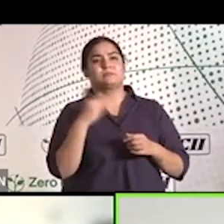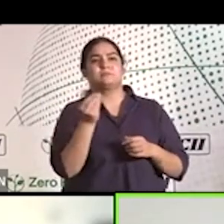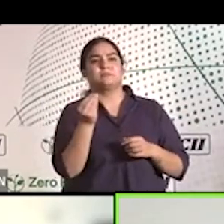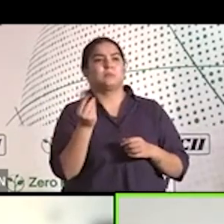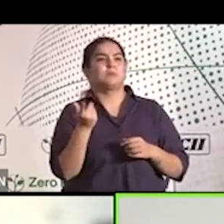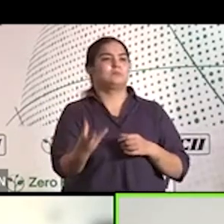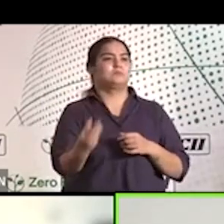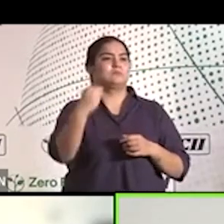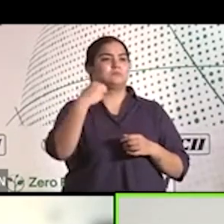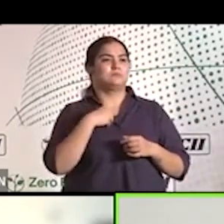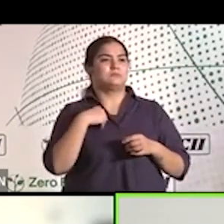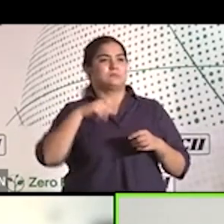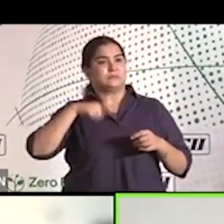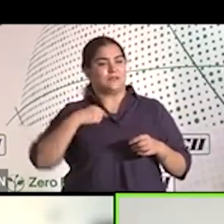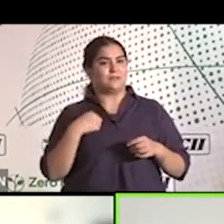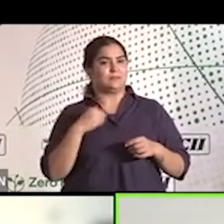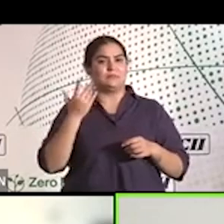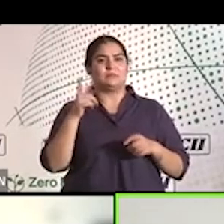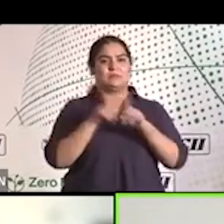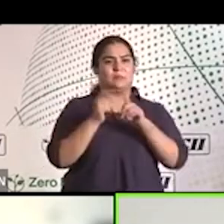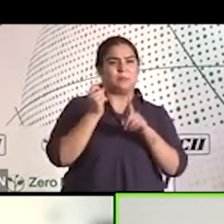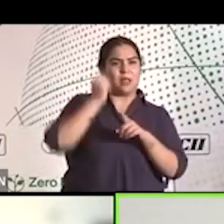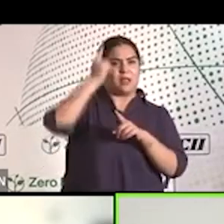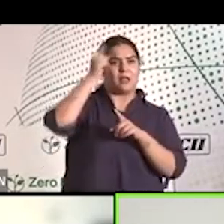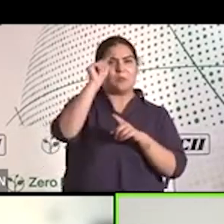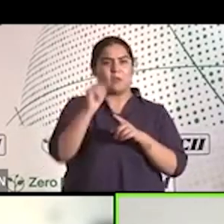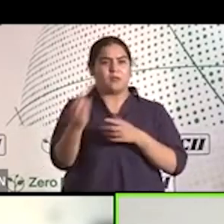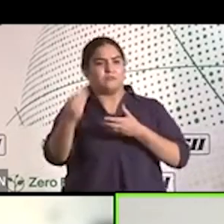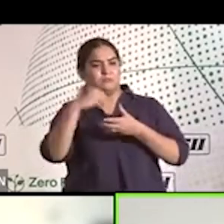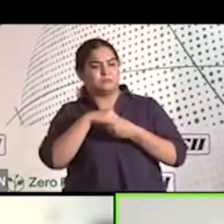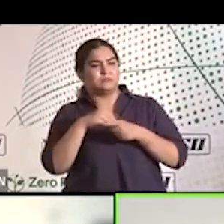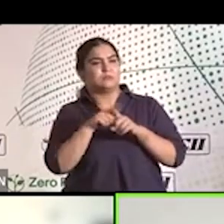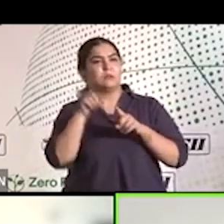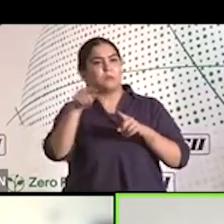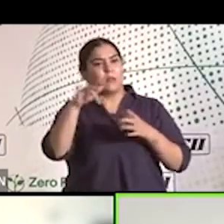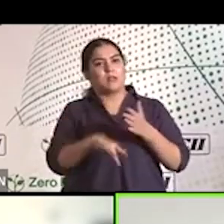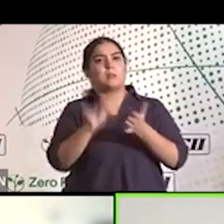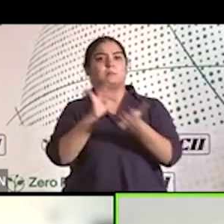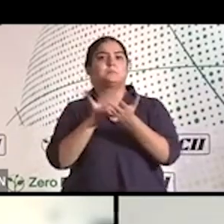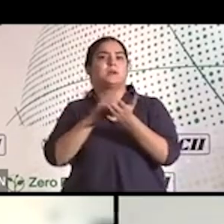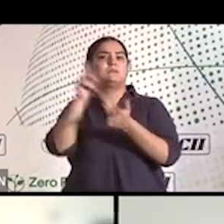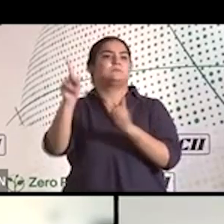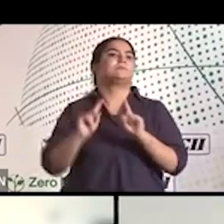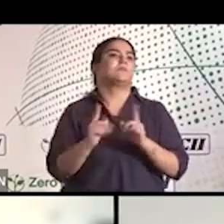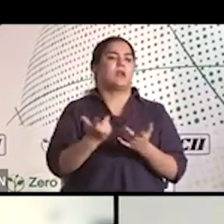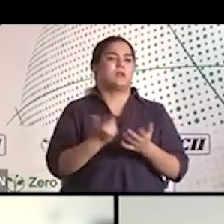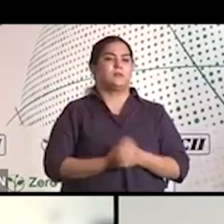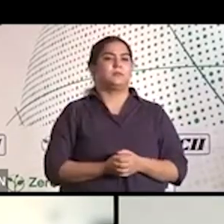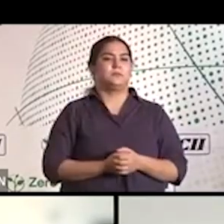insights on how the organization does that job? Thank you.